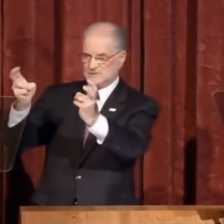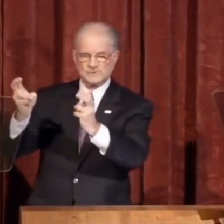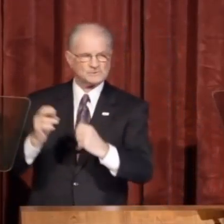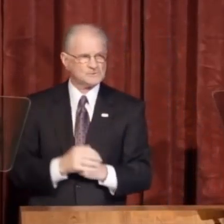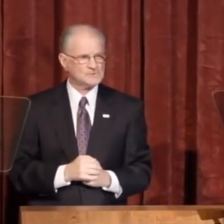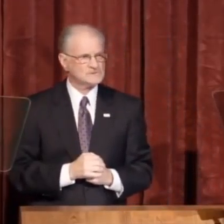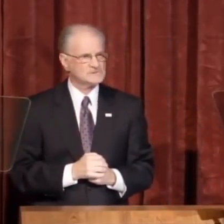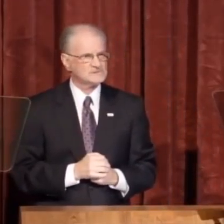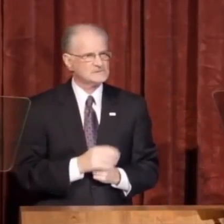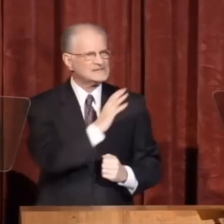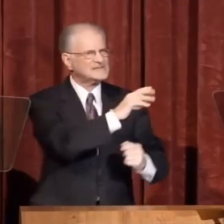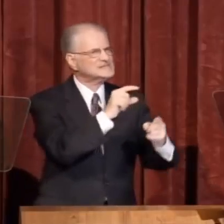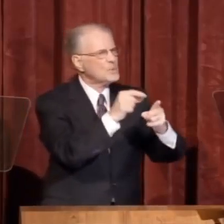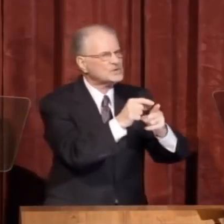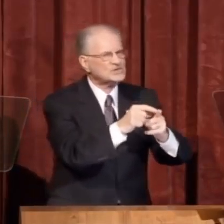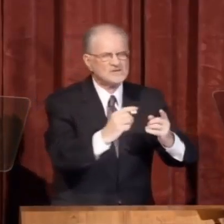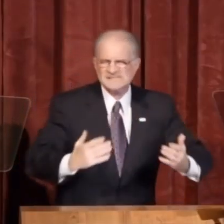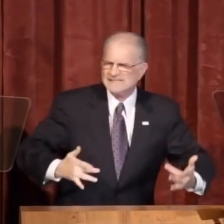What a very proud record.